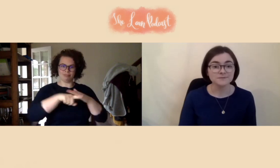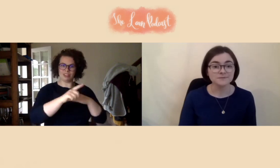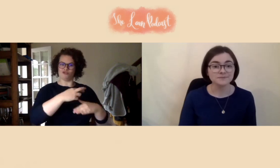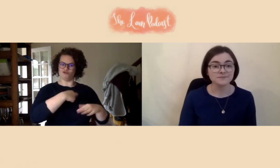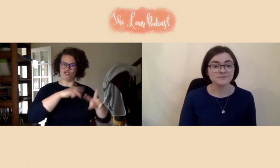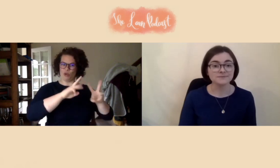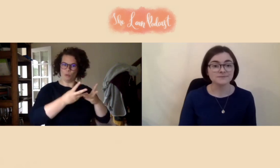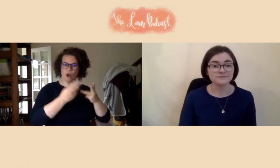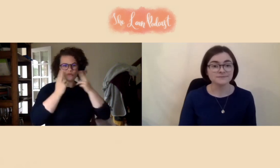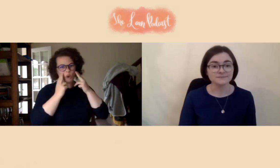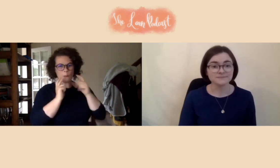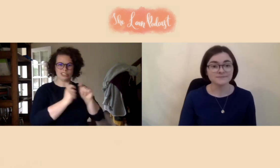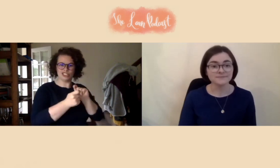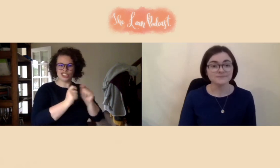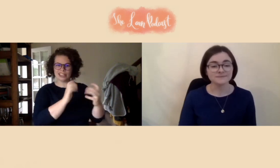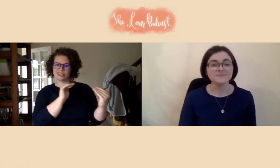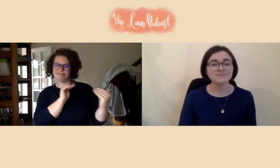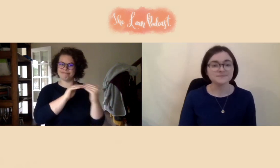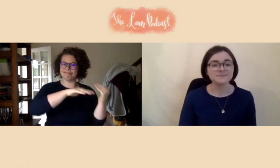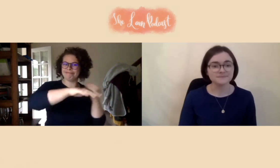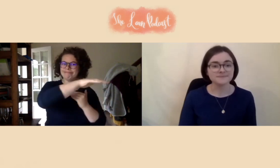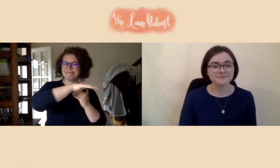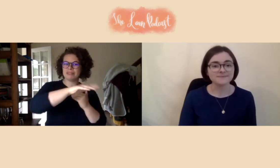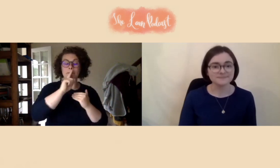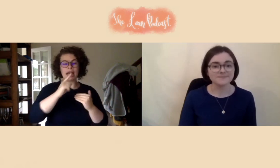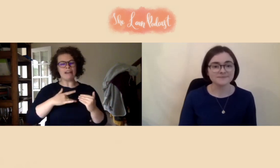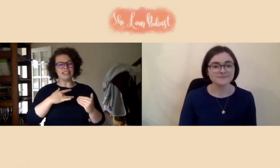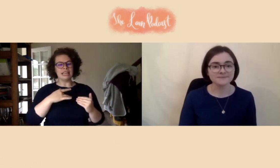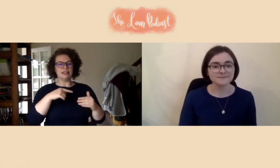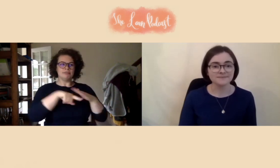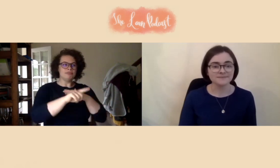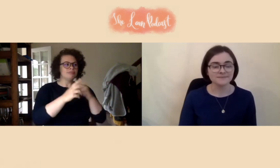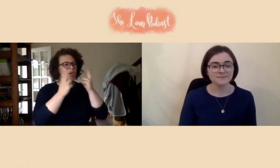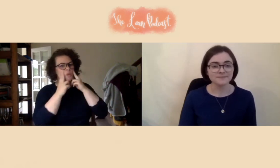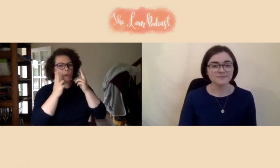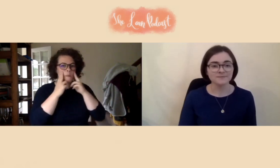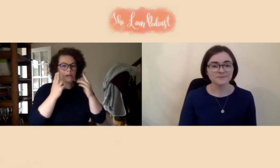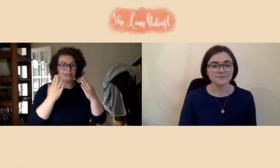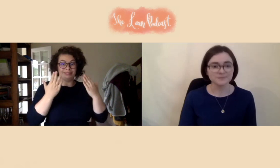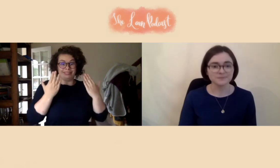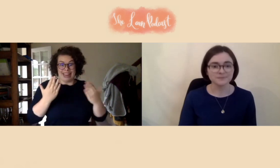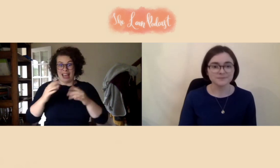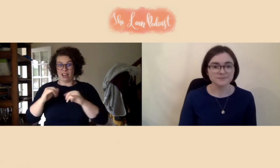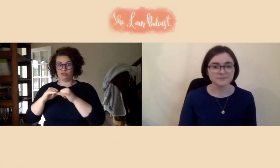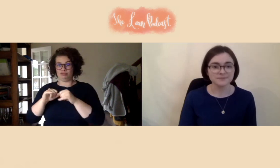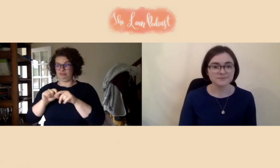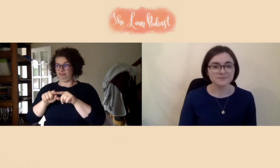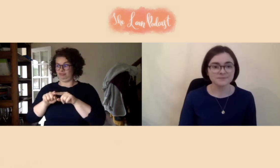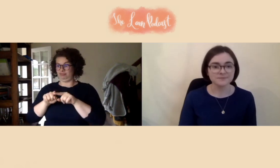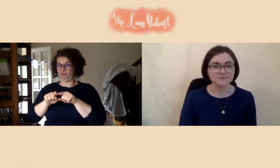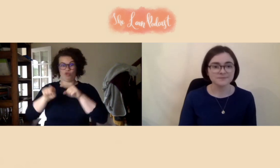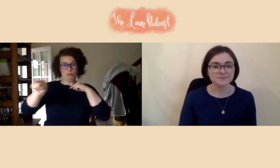but I don't think they're as big or they don't feel as big, because you're onsite and it's part of the job.